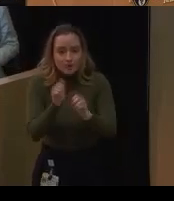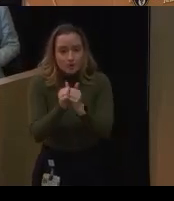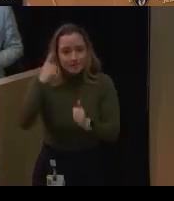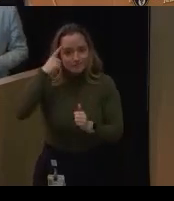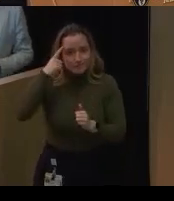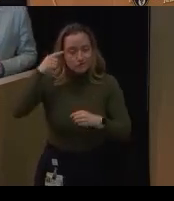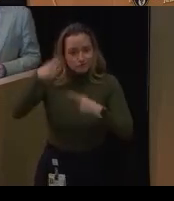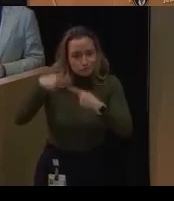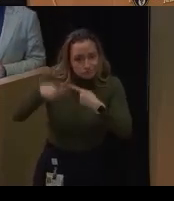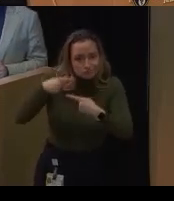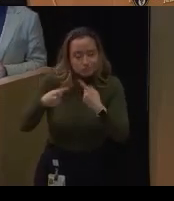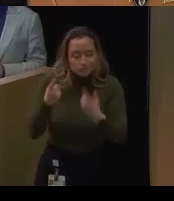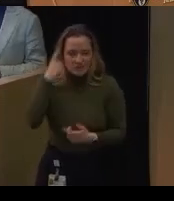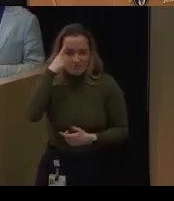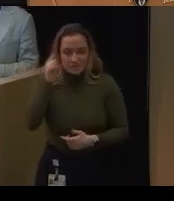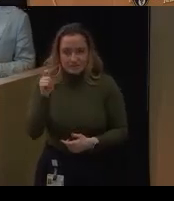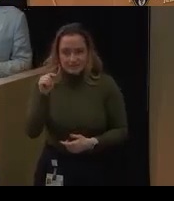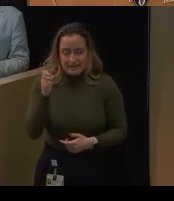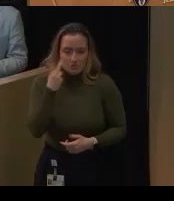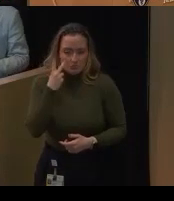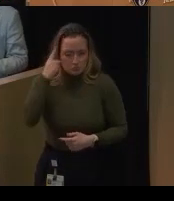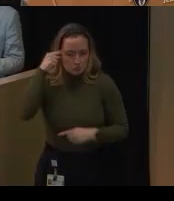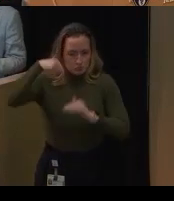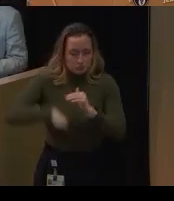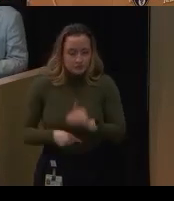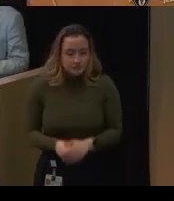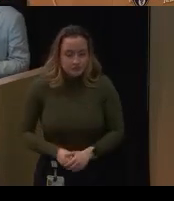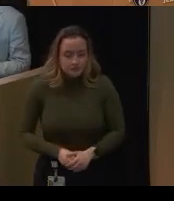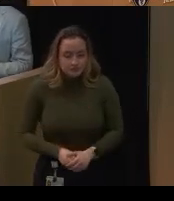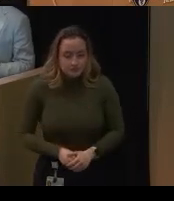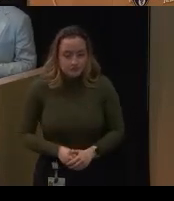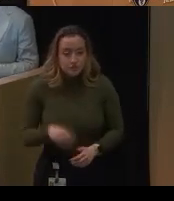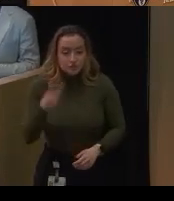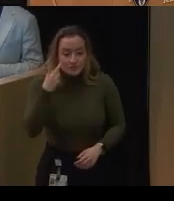attribution included so for this study what we do is we take these continuous ratings of awkwardness